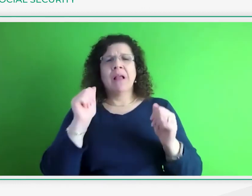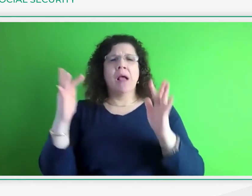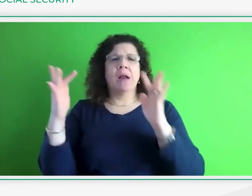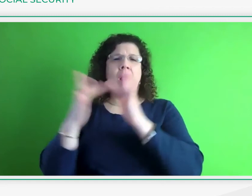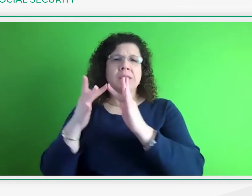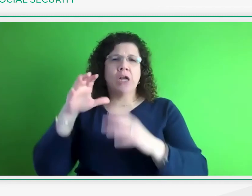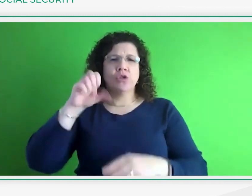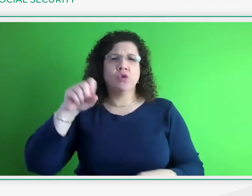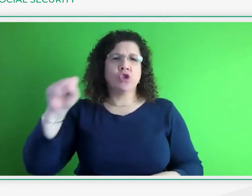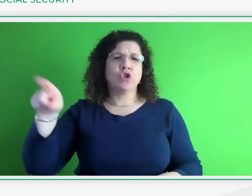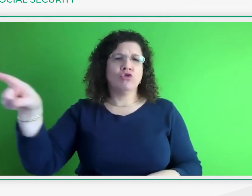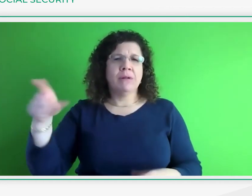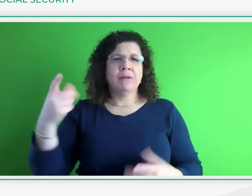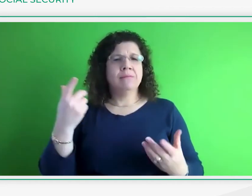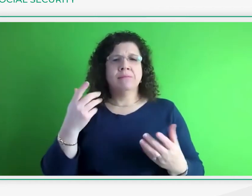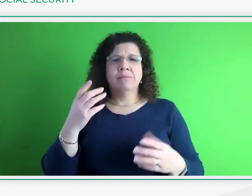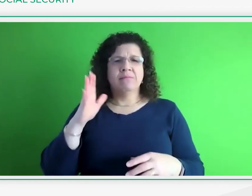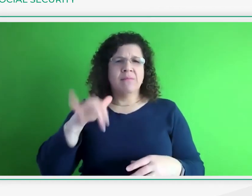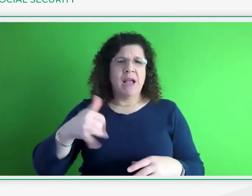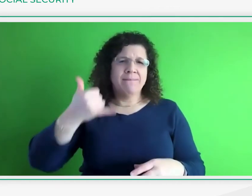If you're not really sure, then you can always contact Social Security